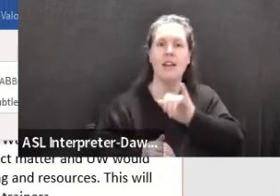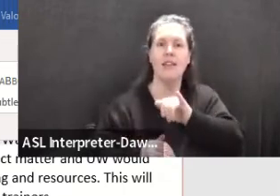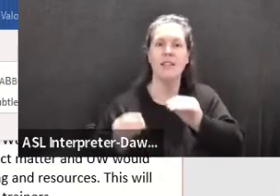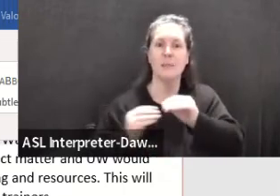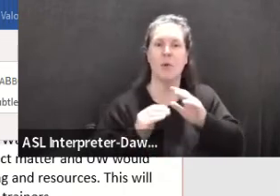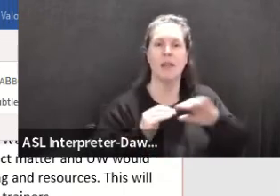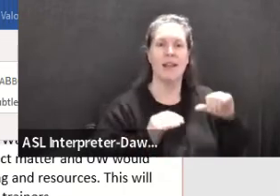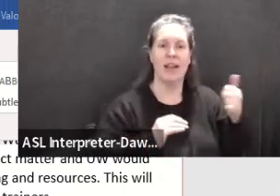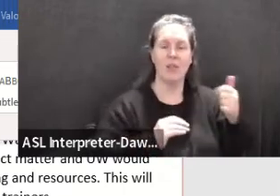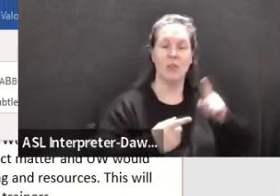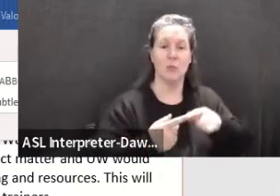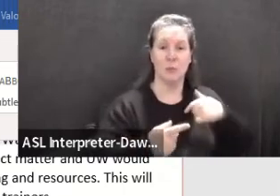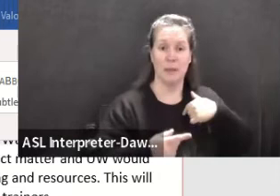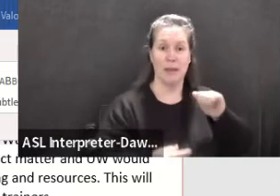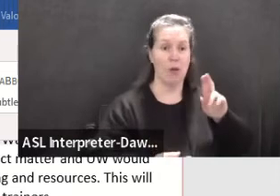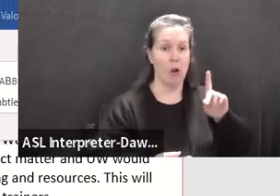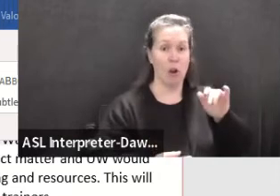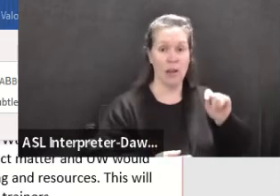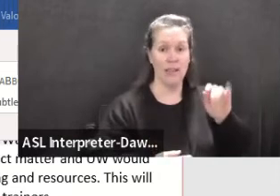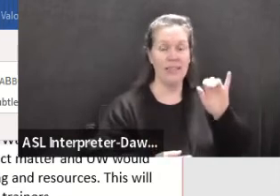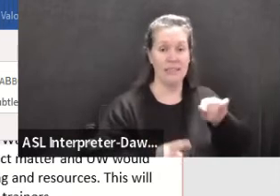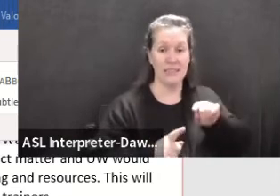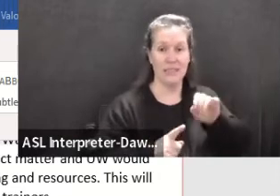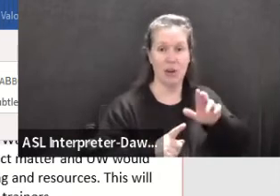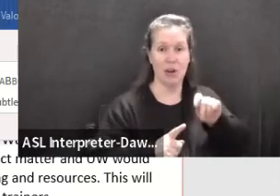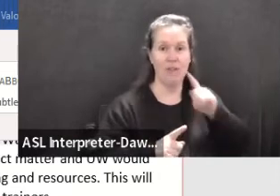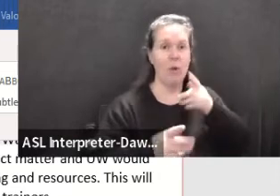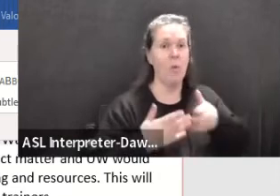To me an audit is an audit for whatever CE is required